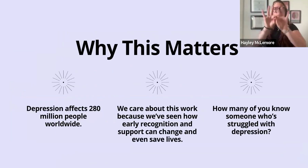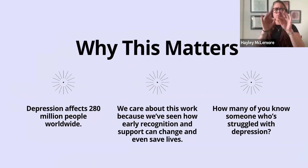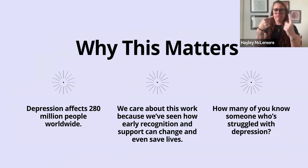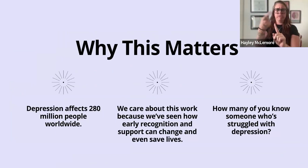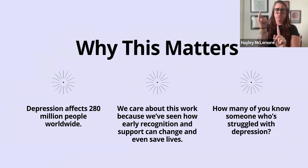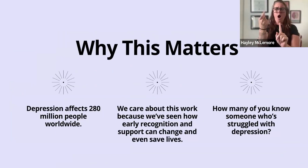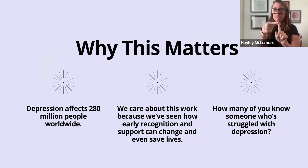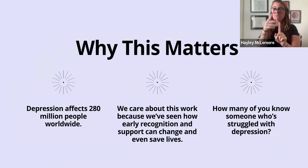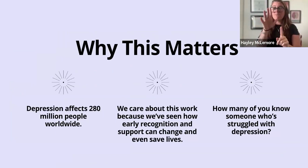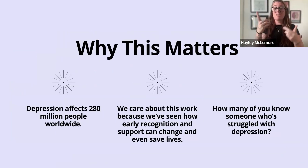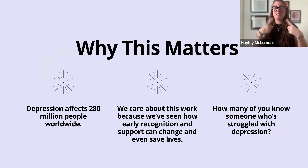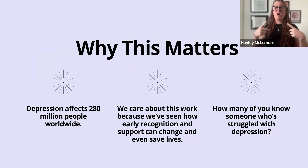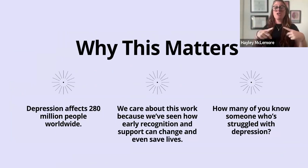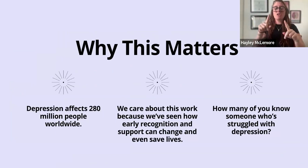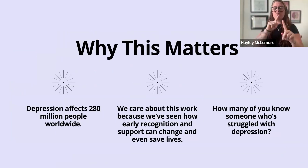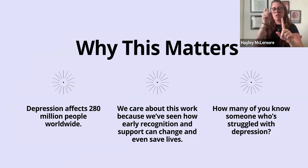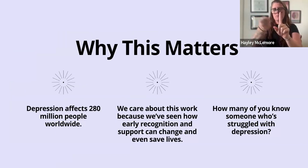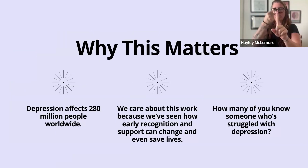So really, the importance of why this matters.